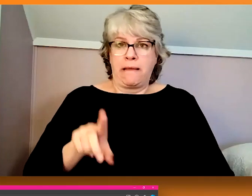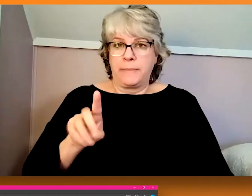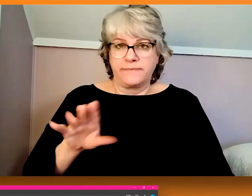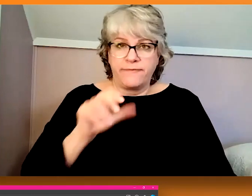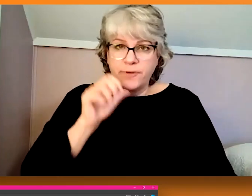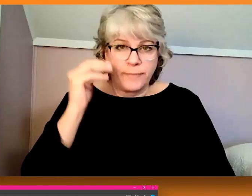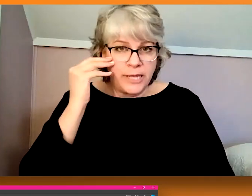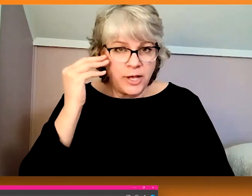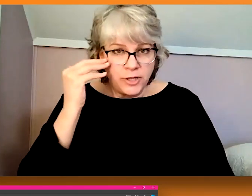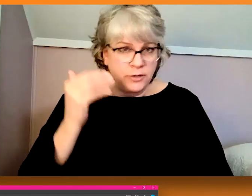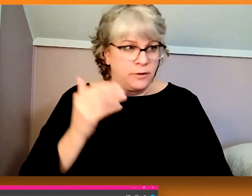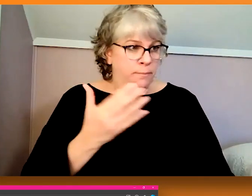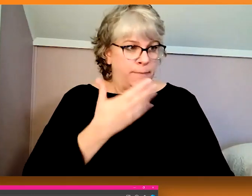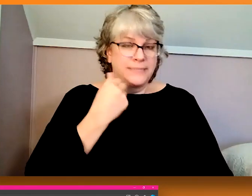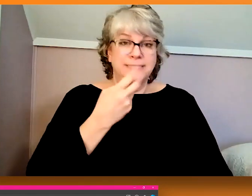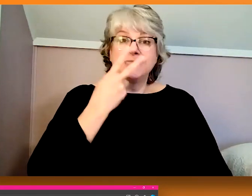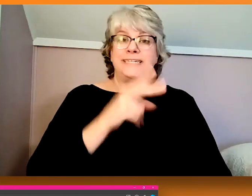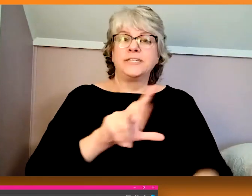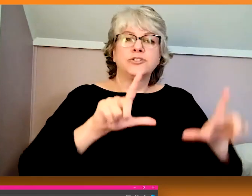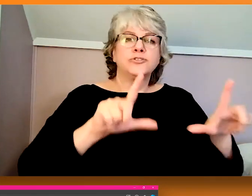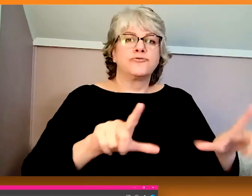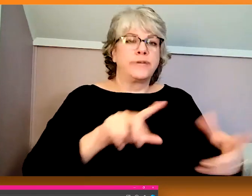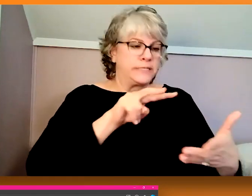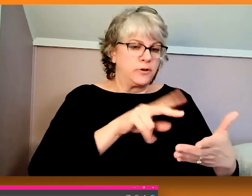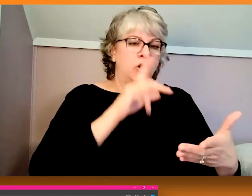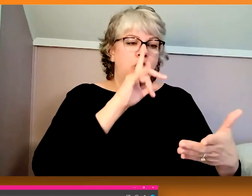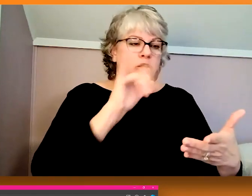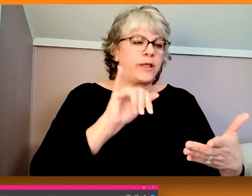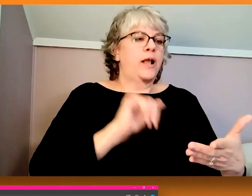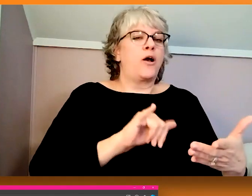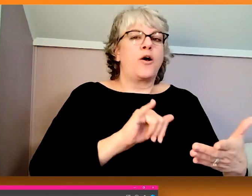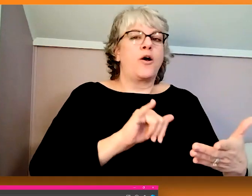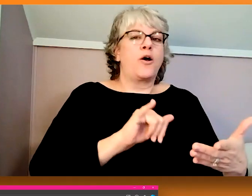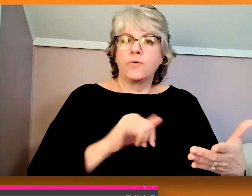Why not show the screenshot? So I love GrantForward's material.